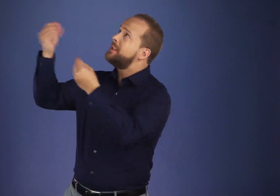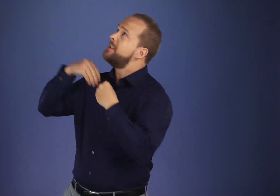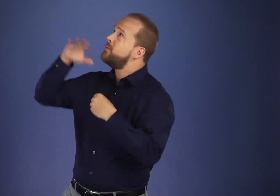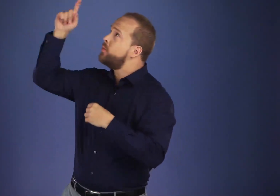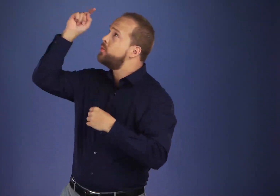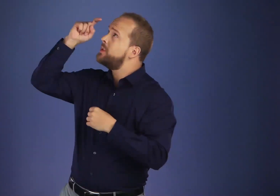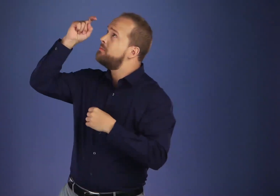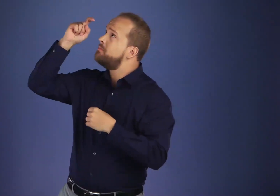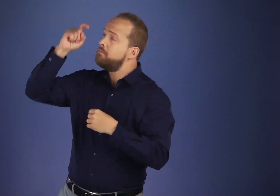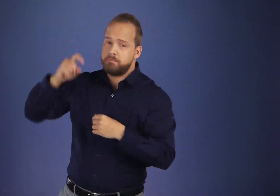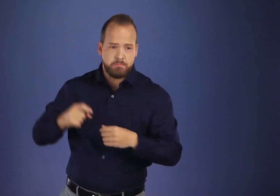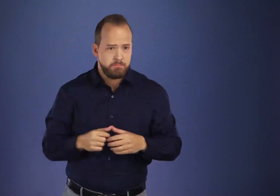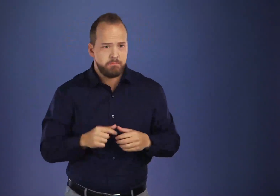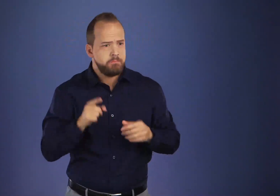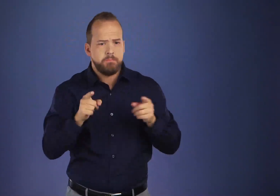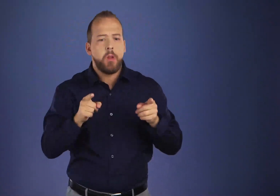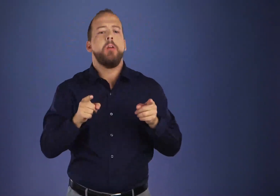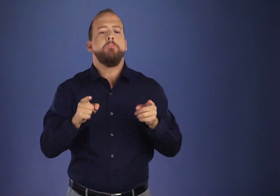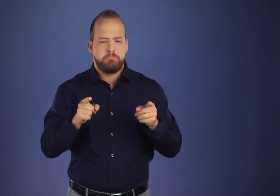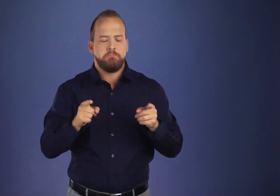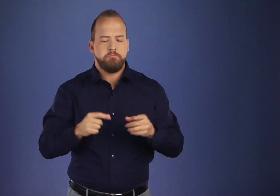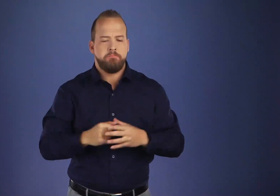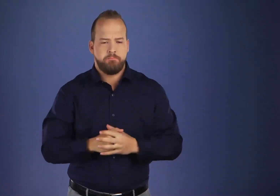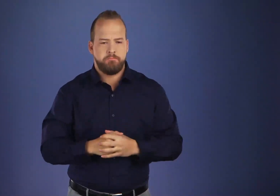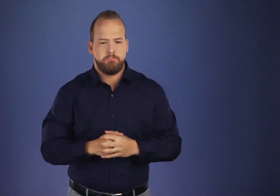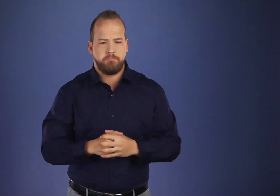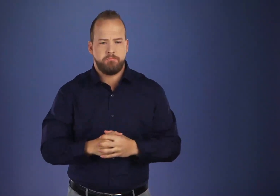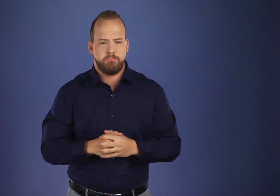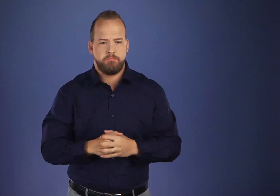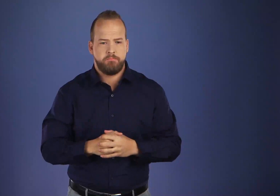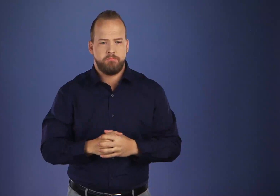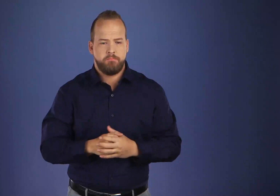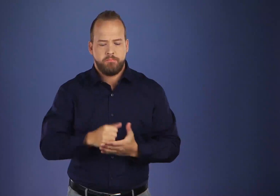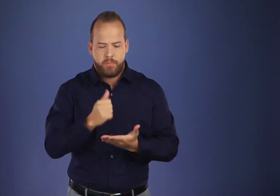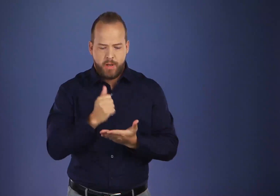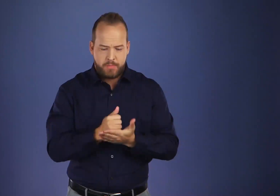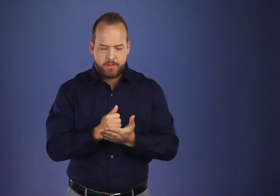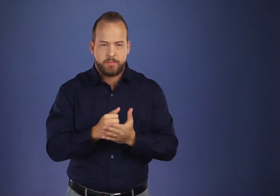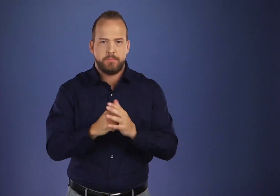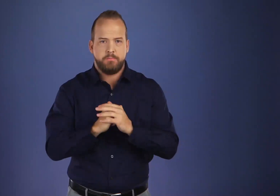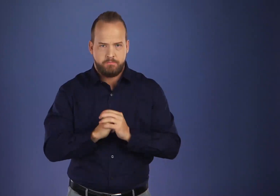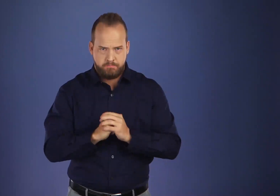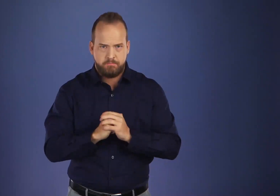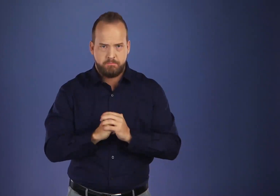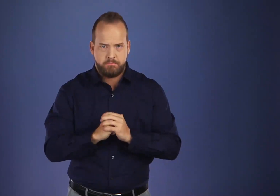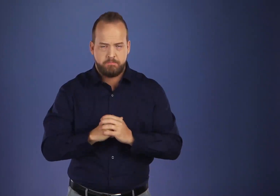and wisdom to know the difference. Thy will, not mine, be done.”